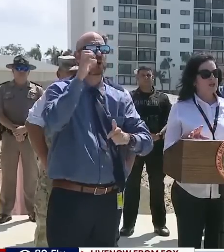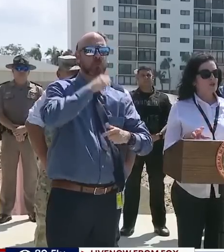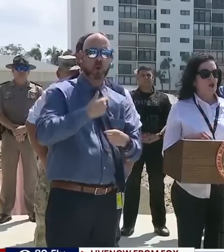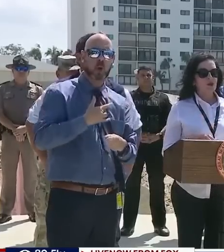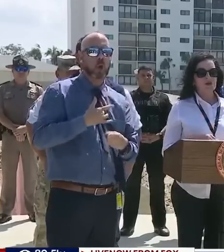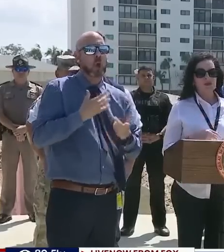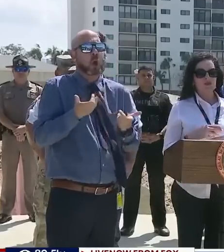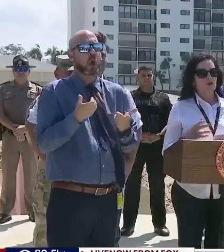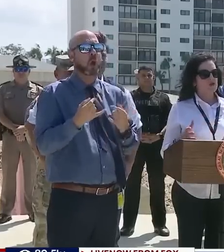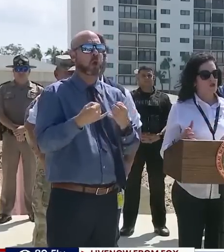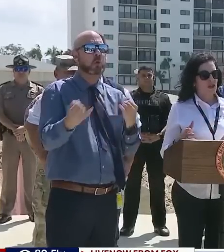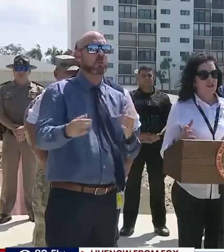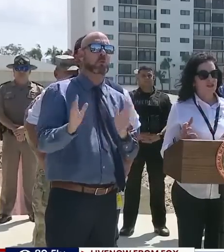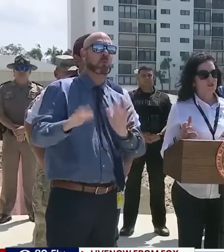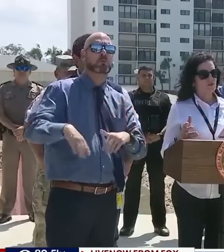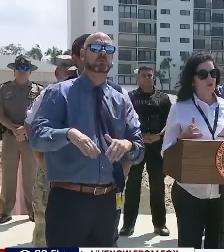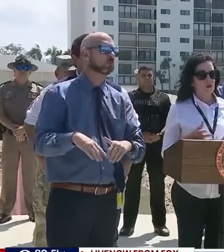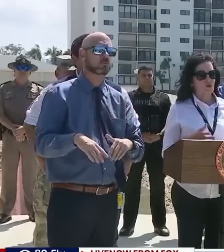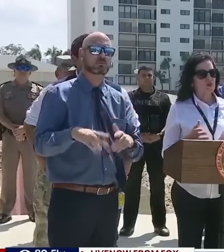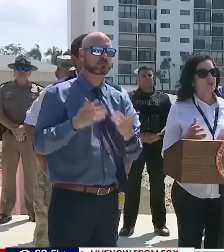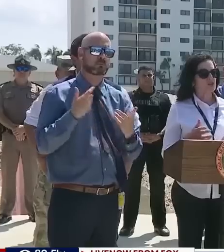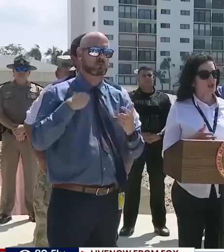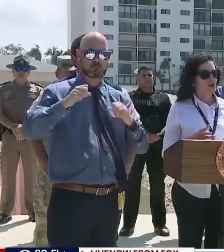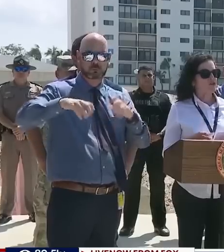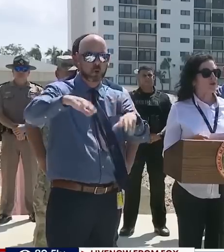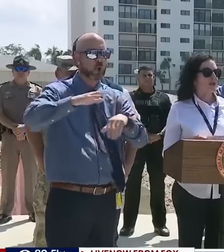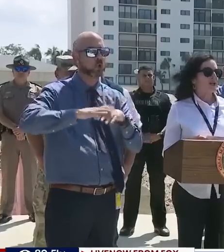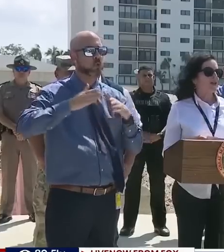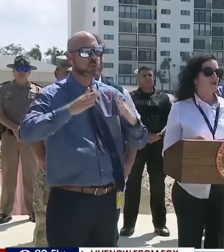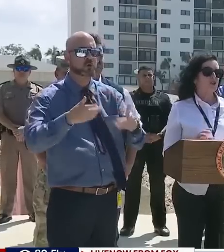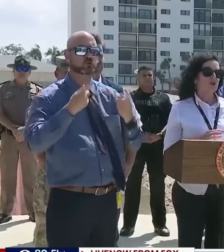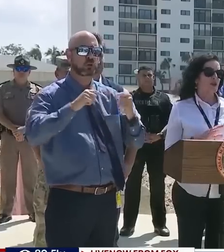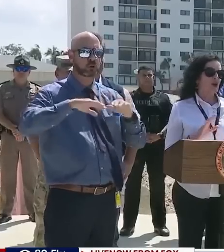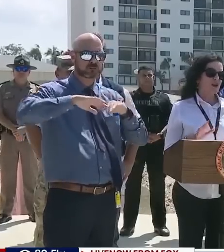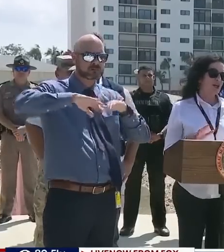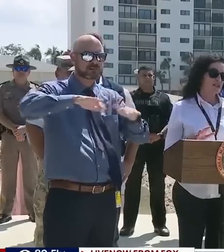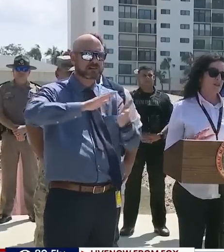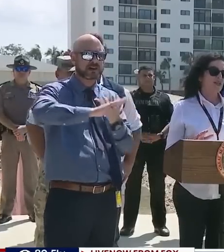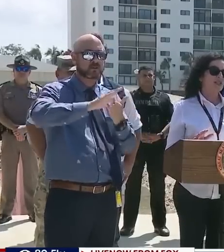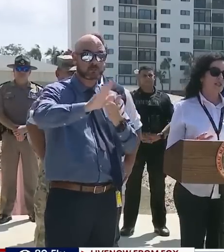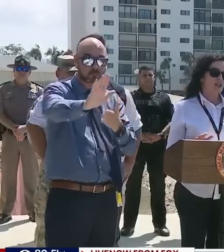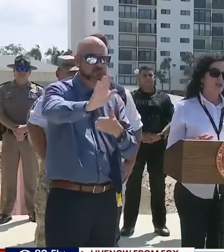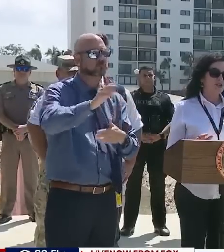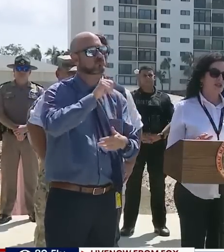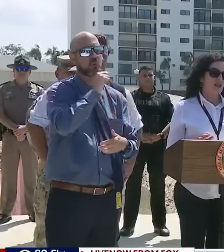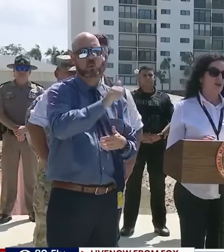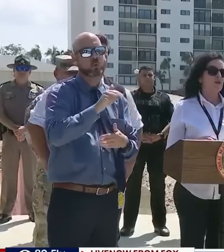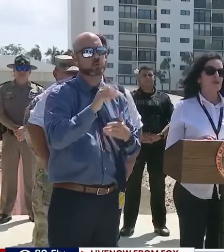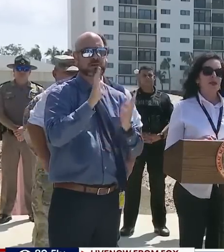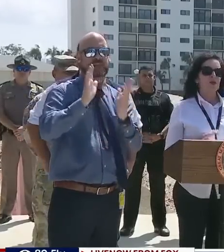safety uh, stay away from any downed power line. always assume that it's energized. Uh Debris